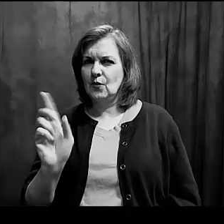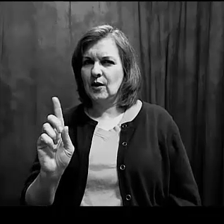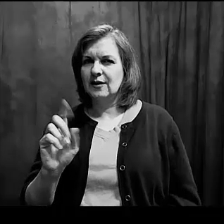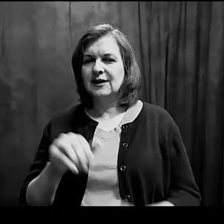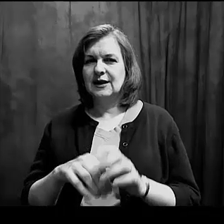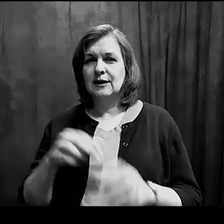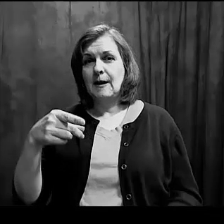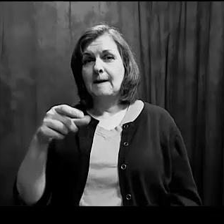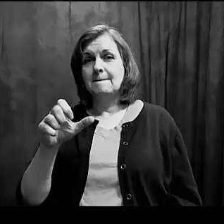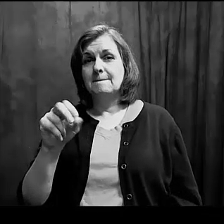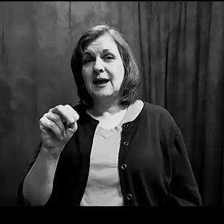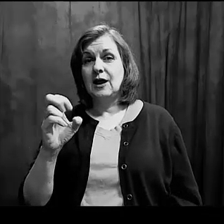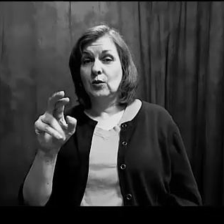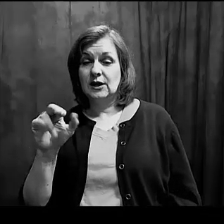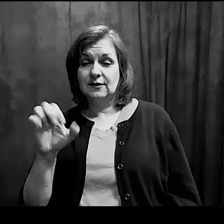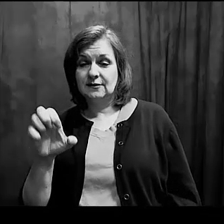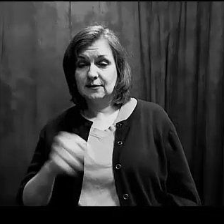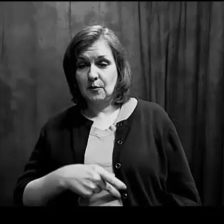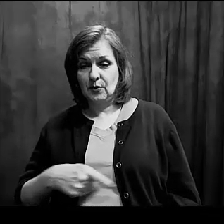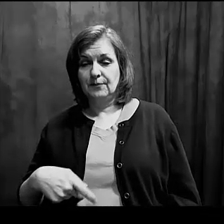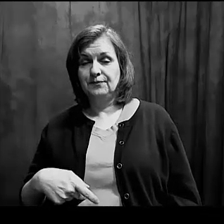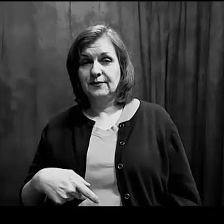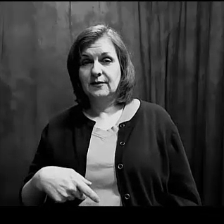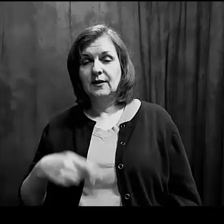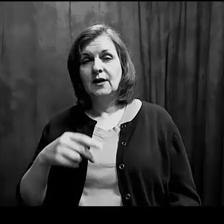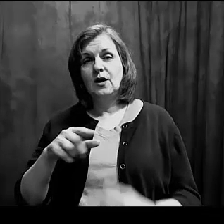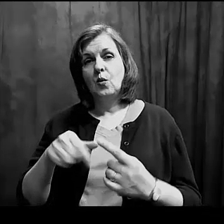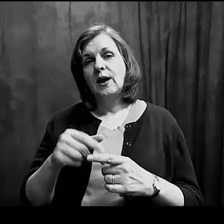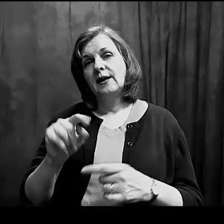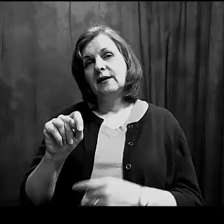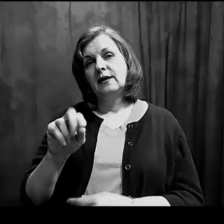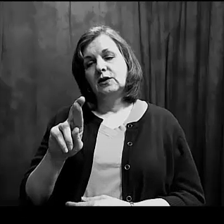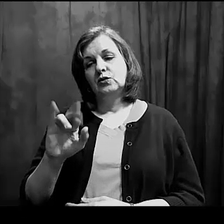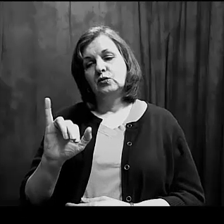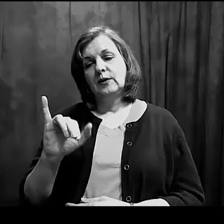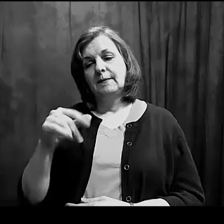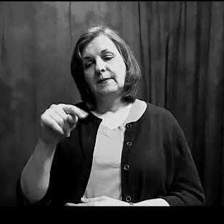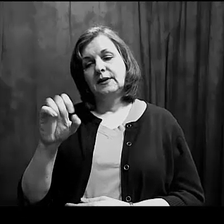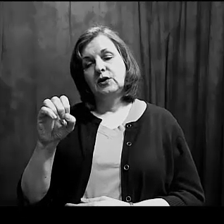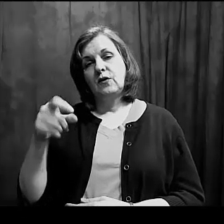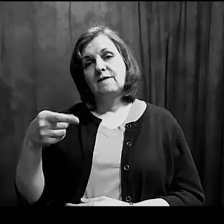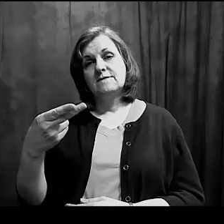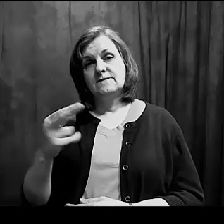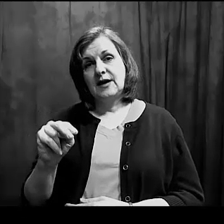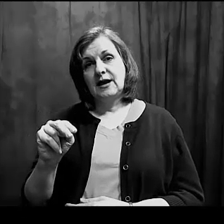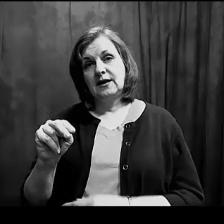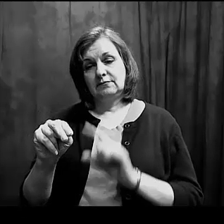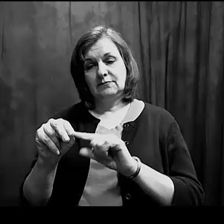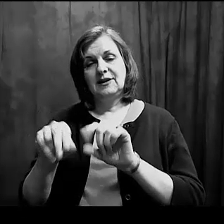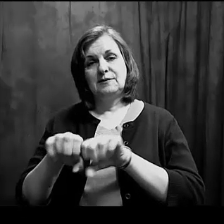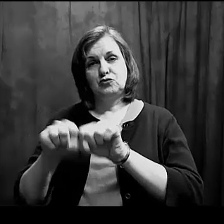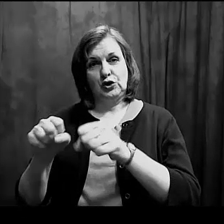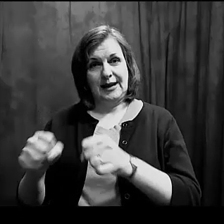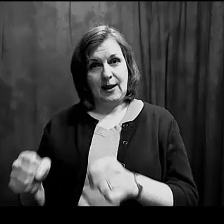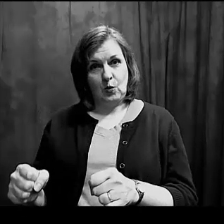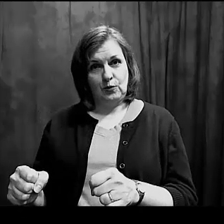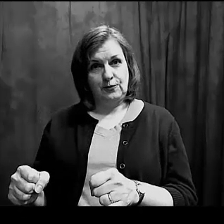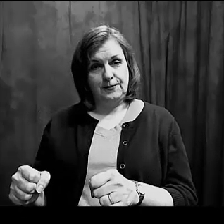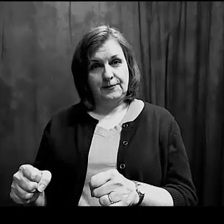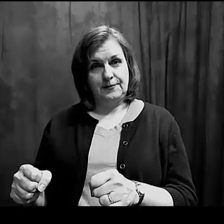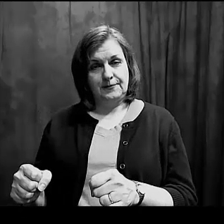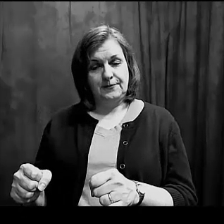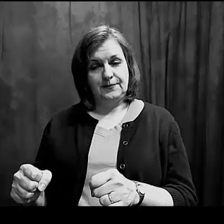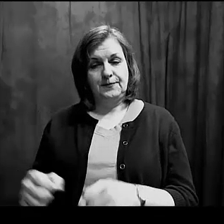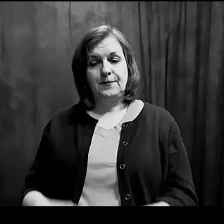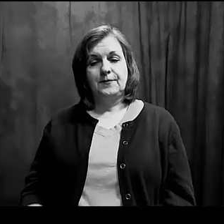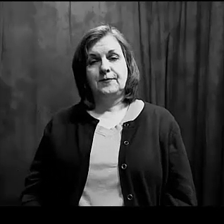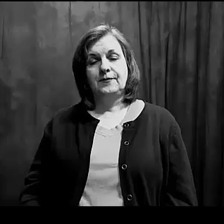so we break down tryptophan